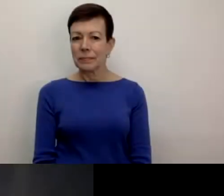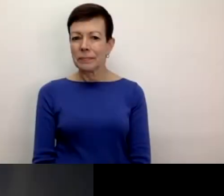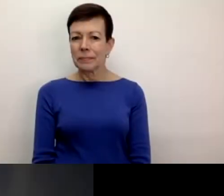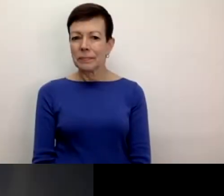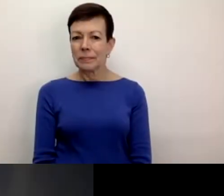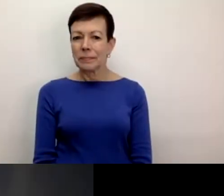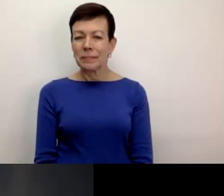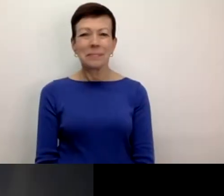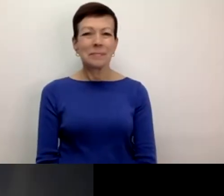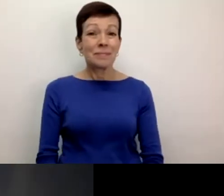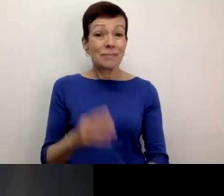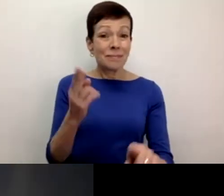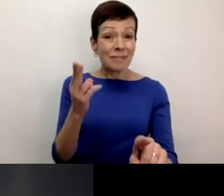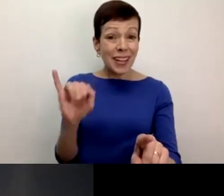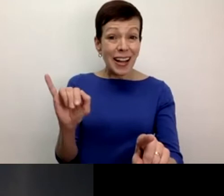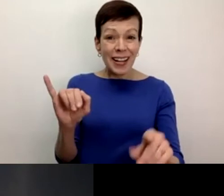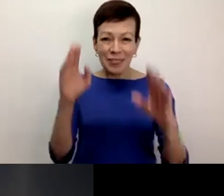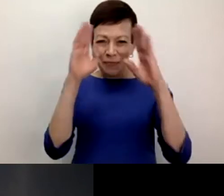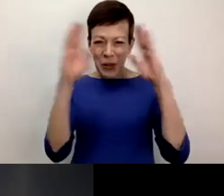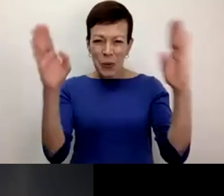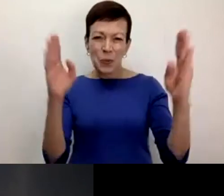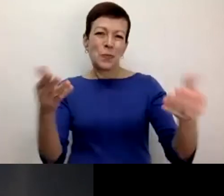Hi everyone. Welcome.